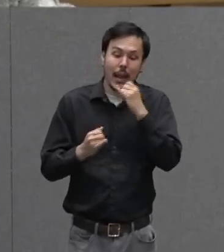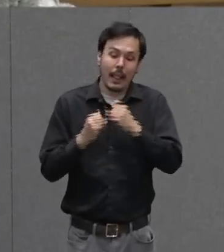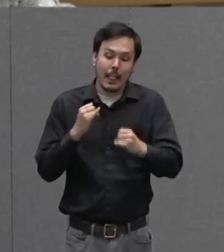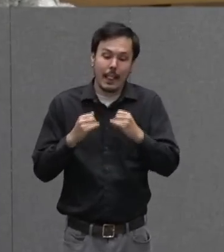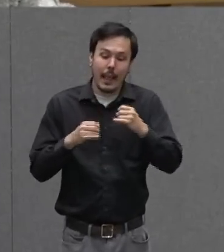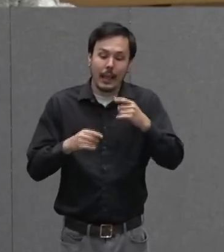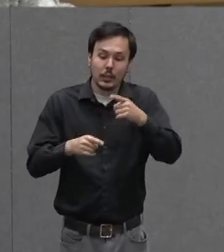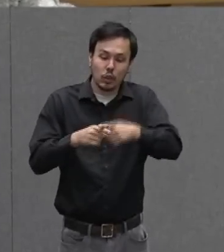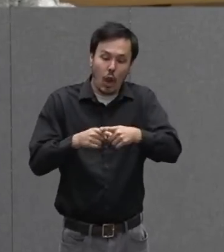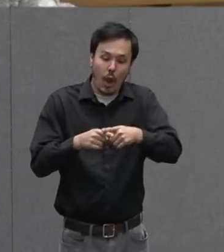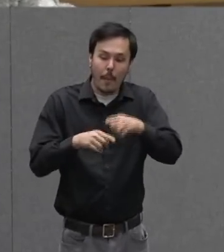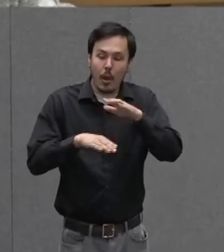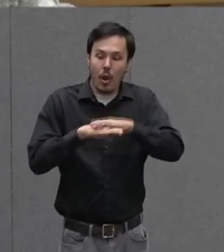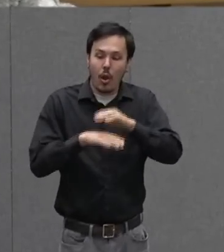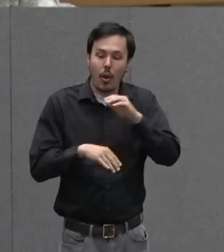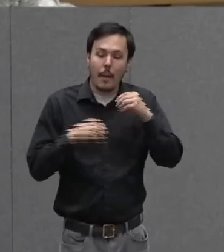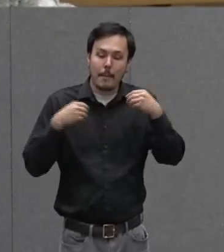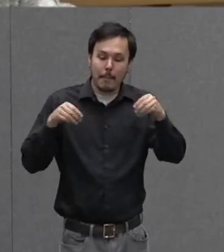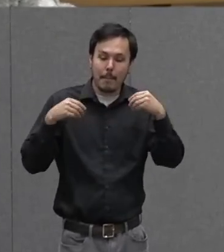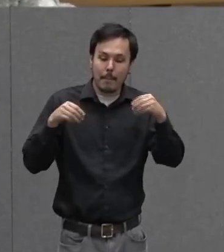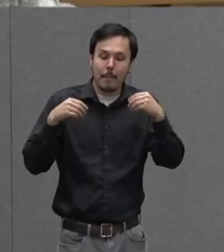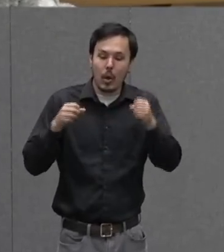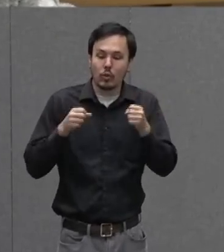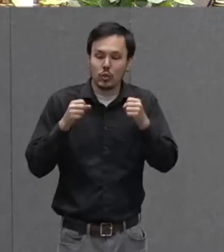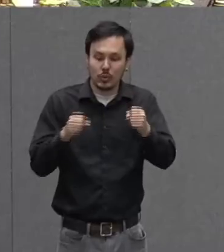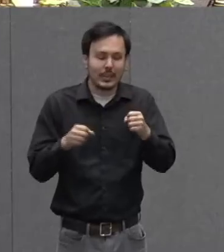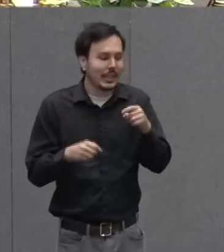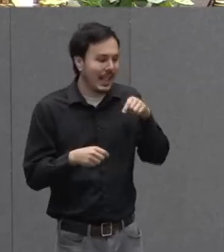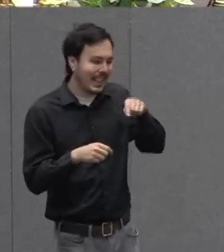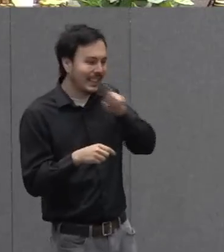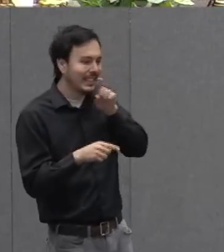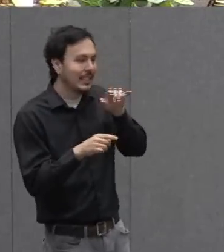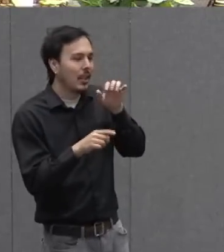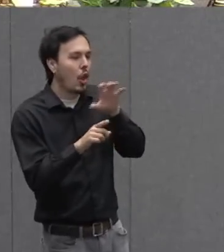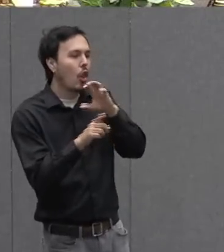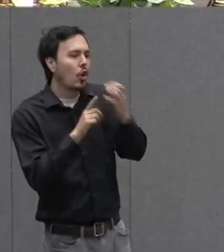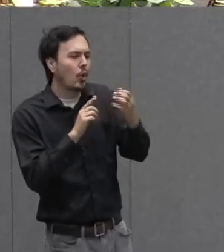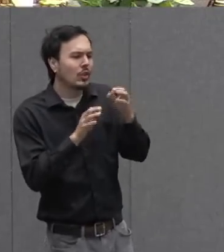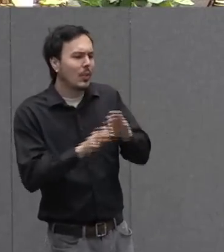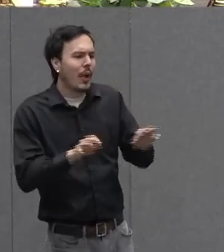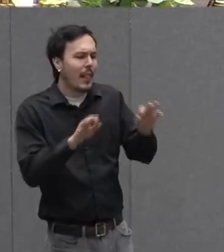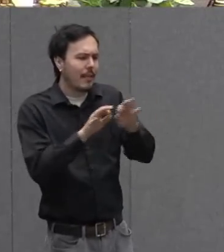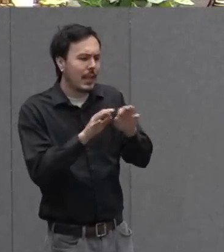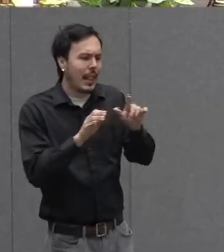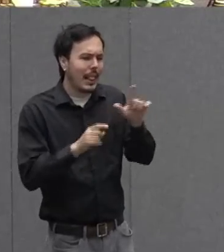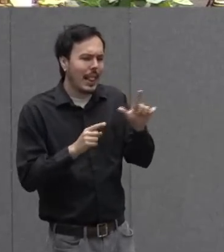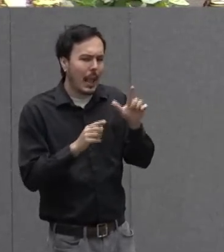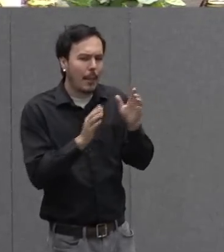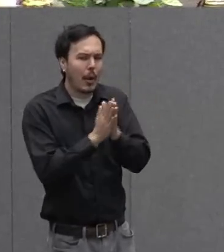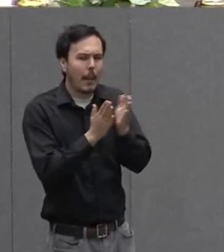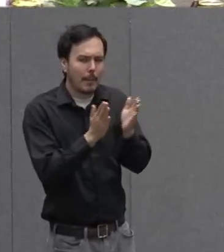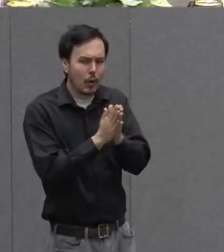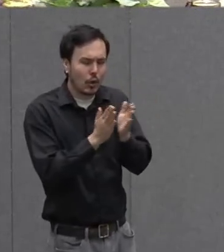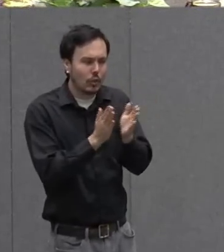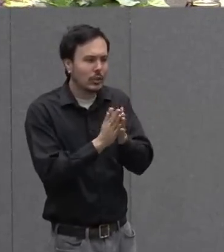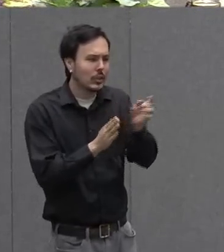This book is one of our culturally relevant library books. We've talked about that with you guys before, so this one looks like it's got some awards on it.